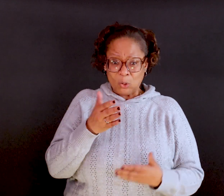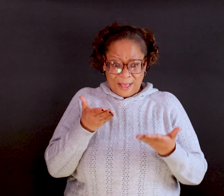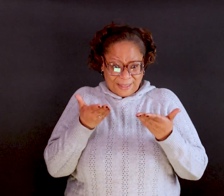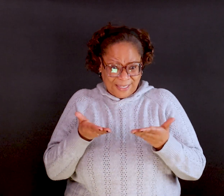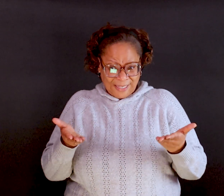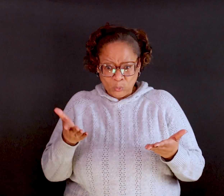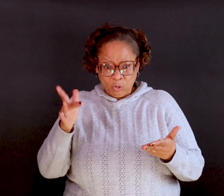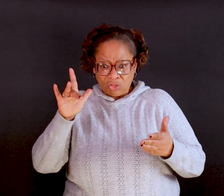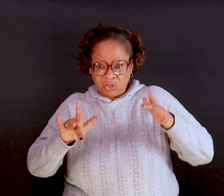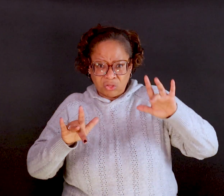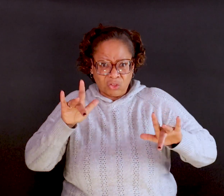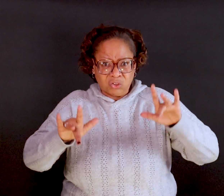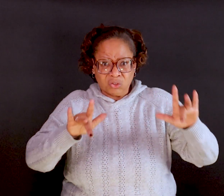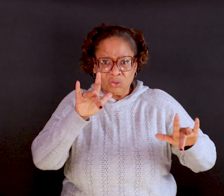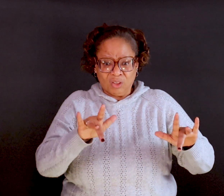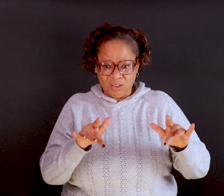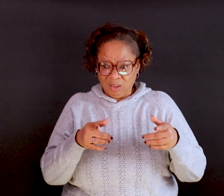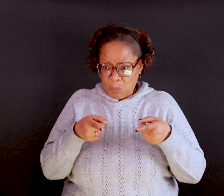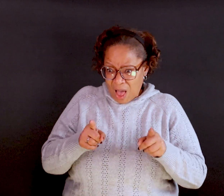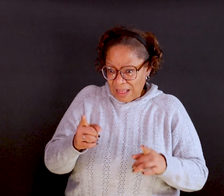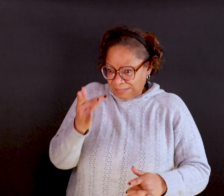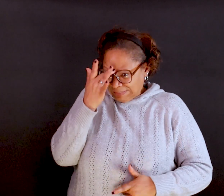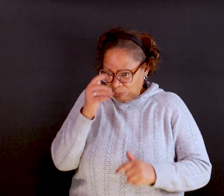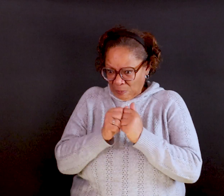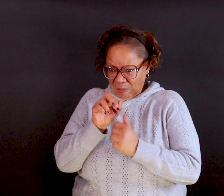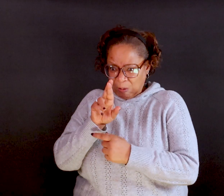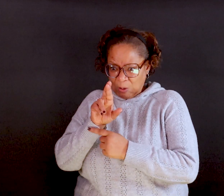Touching hands, objects or surfaces